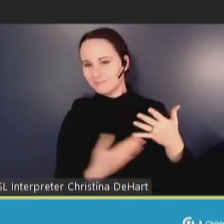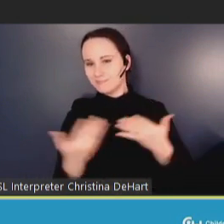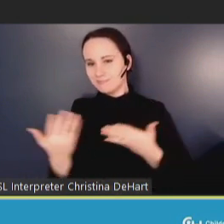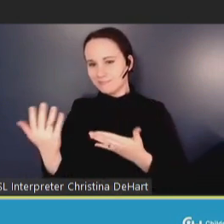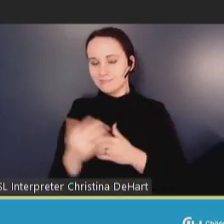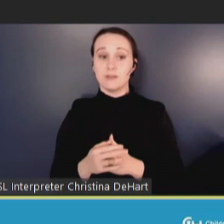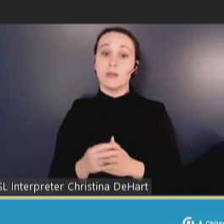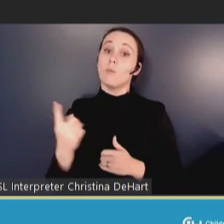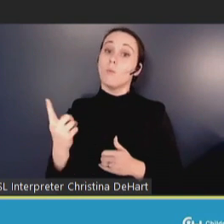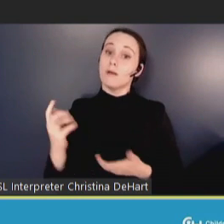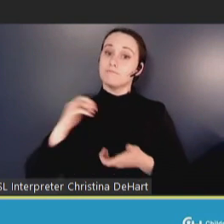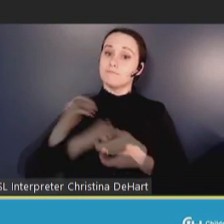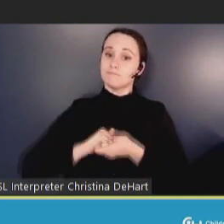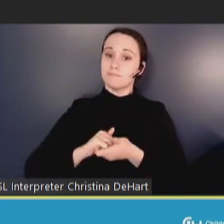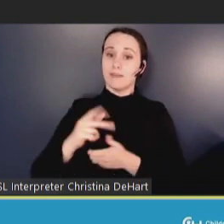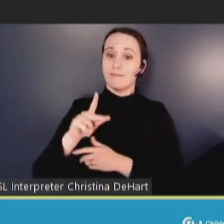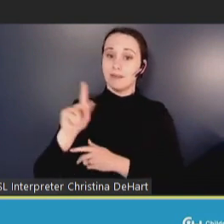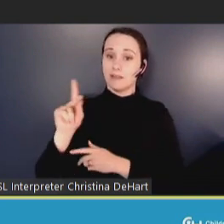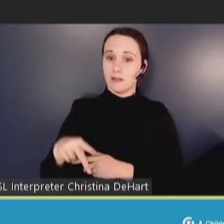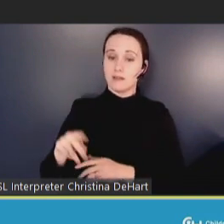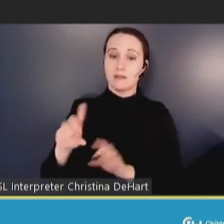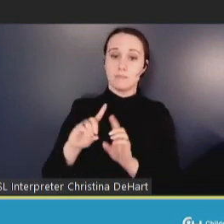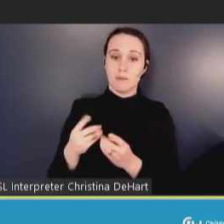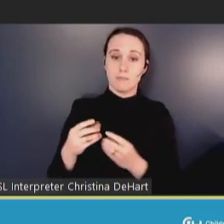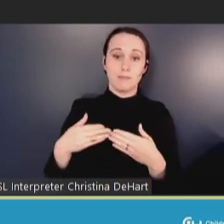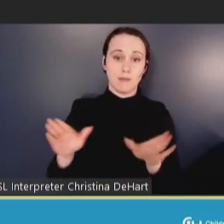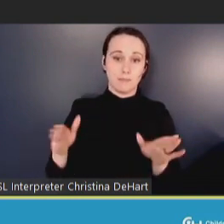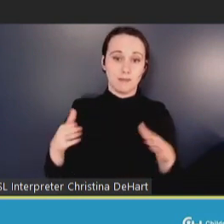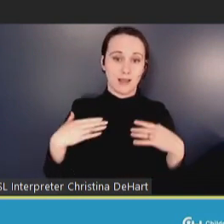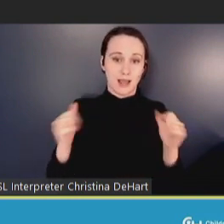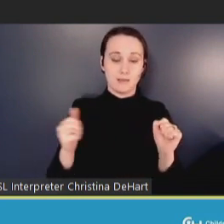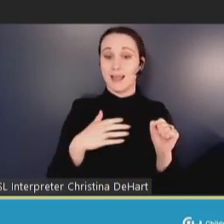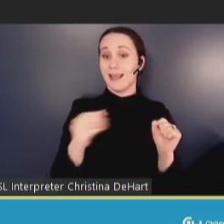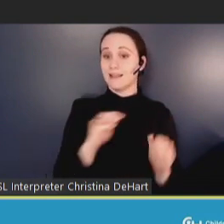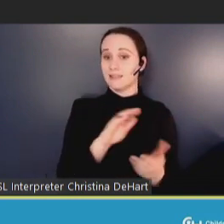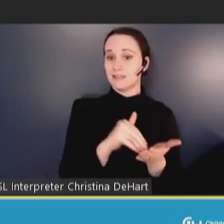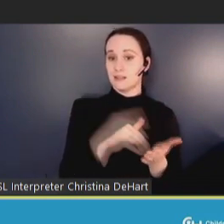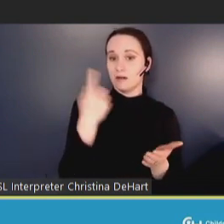Philadelphia Department of Public Health and Center for Autism Research. We are working